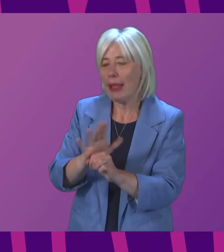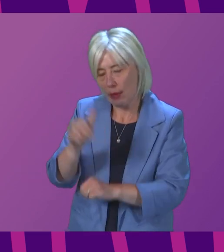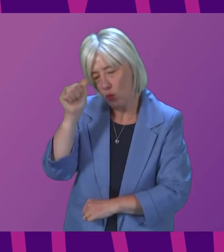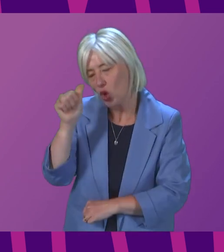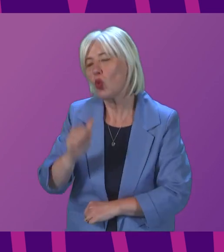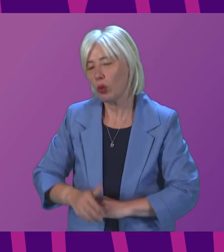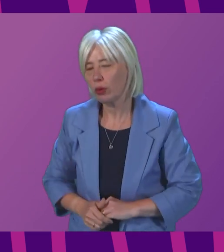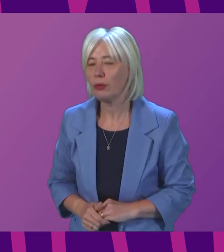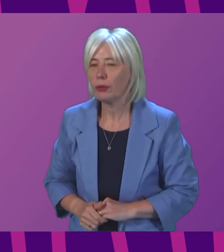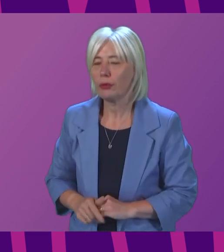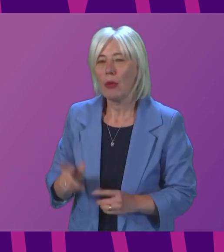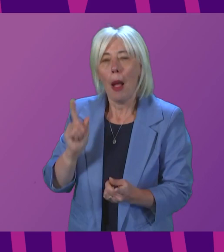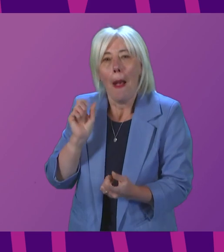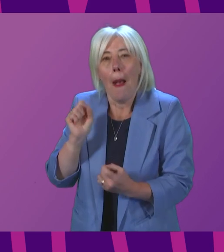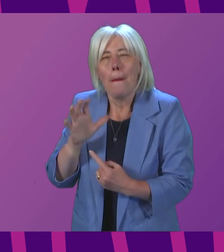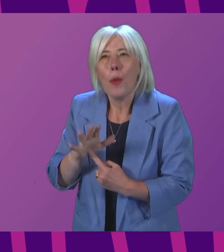However, it is important to note with regard to the statistics that were published this